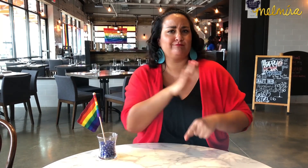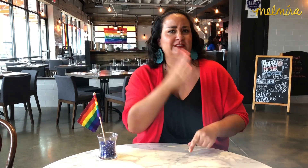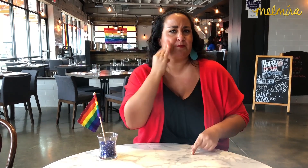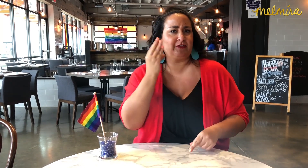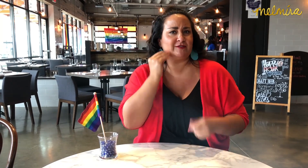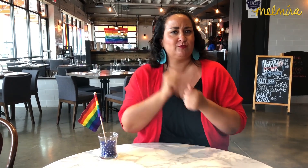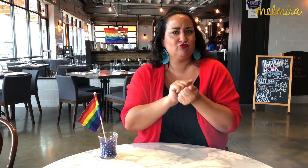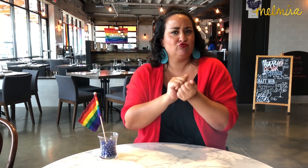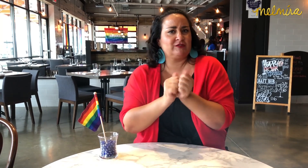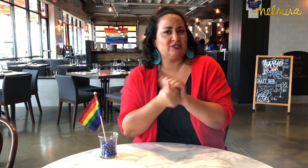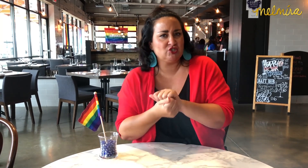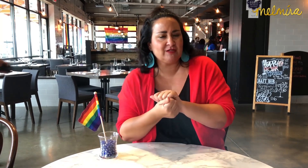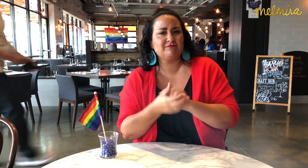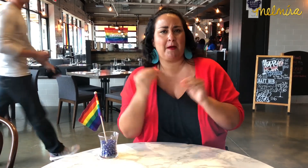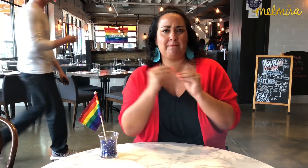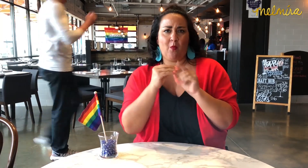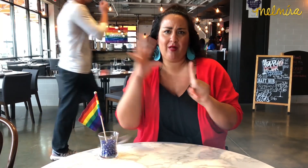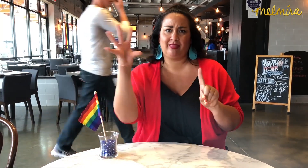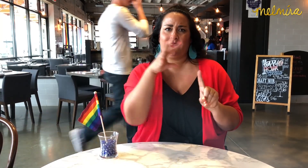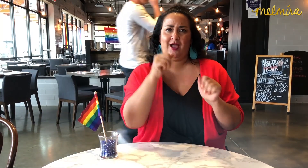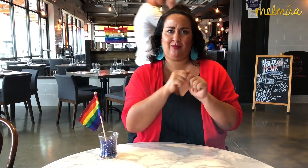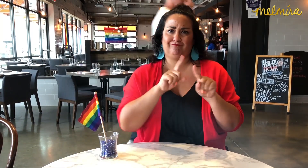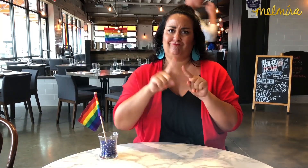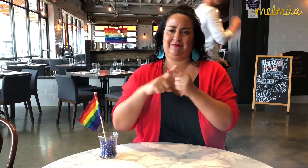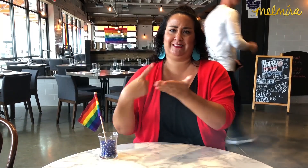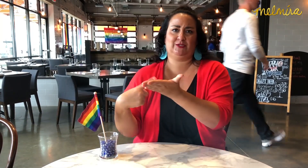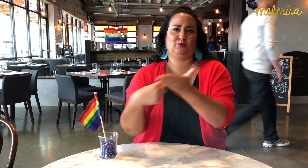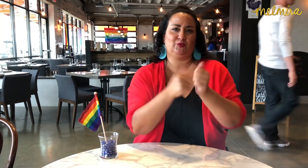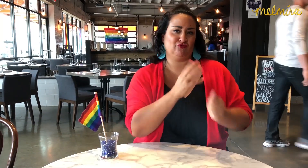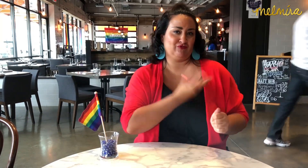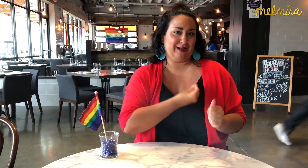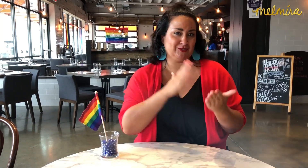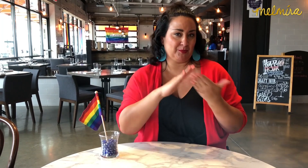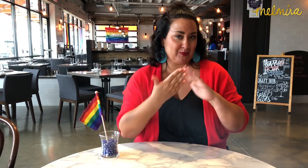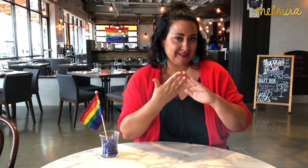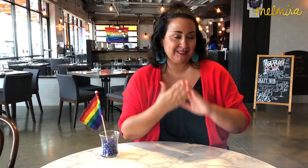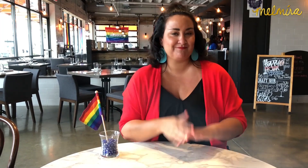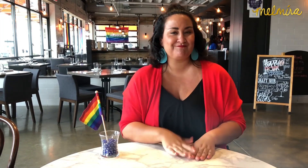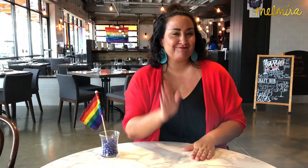on their experience regarding the transition. Bringing light to different conversations within the transgender community.